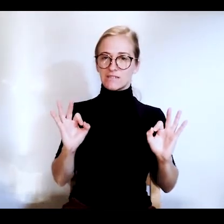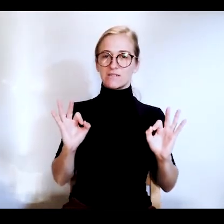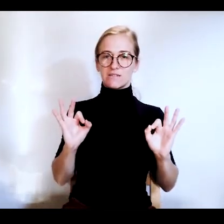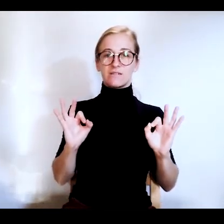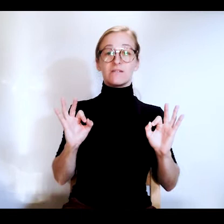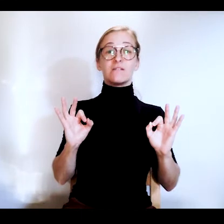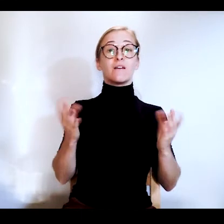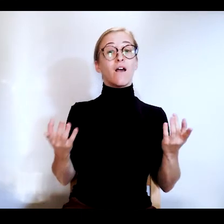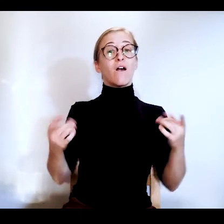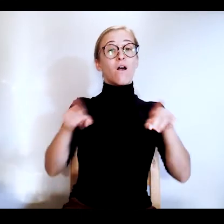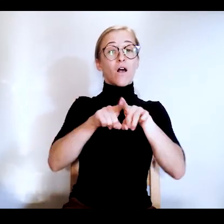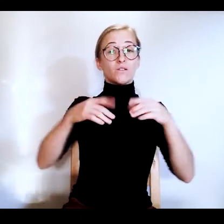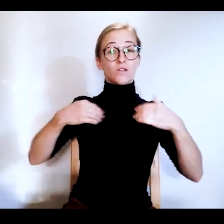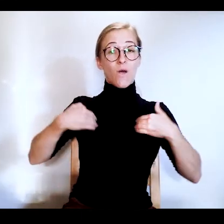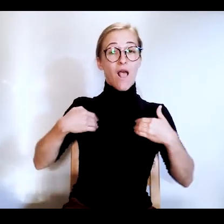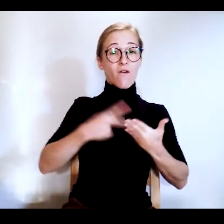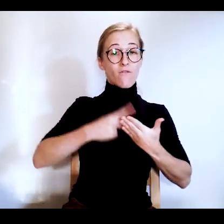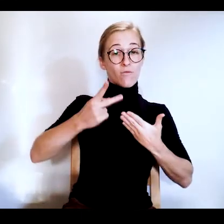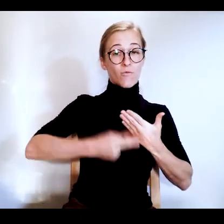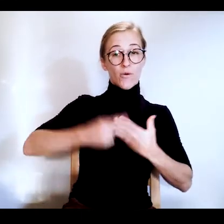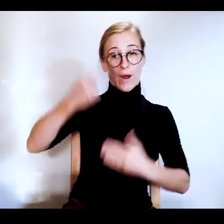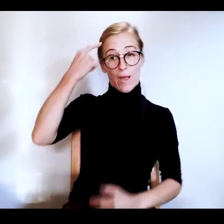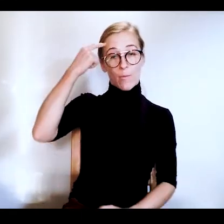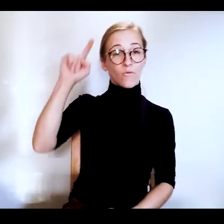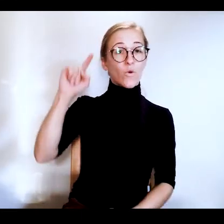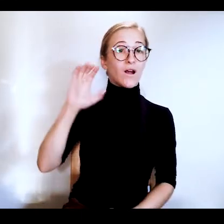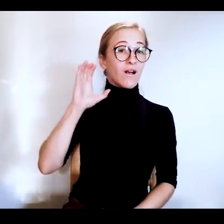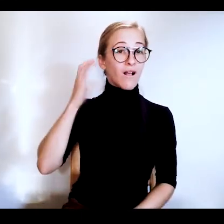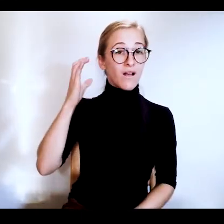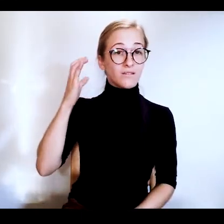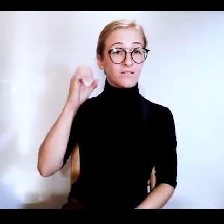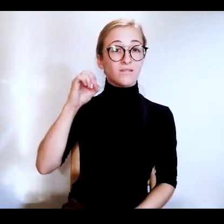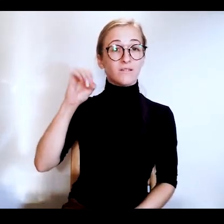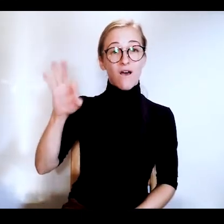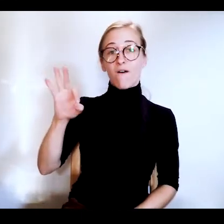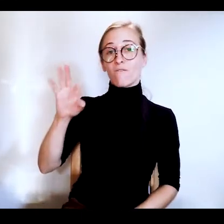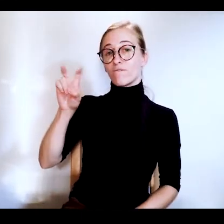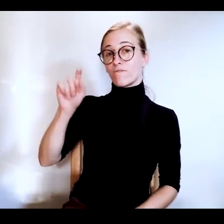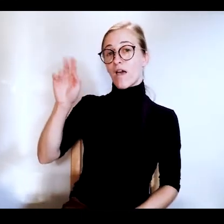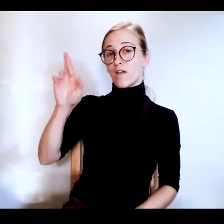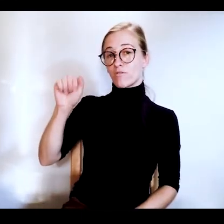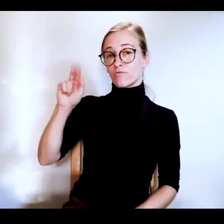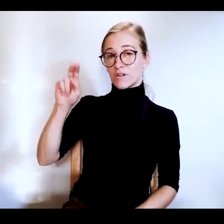Other than that, there’s a Western New York Heroes program for cousins of veterans.